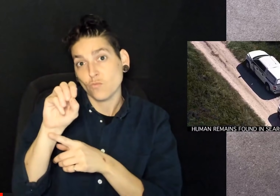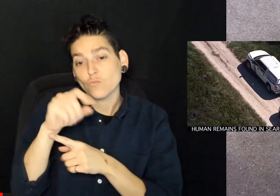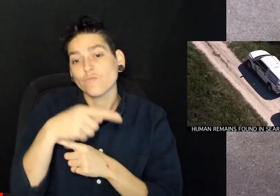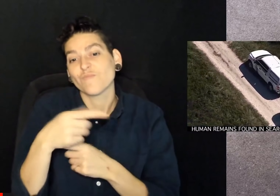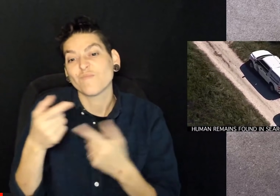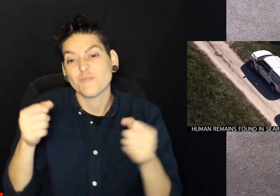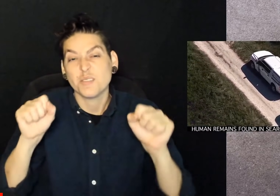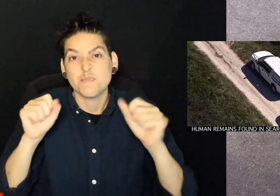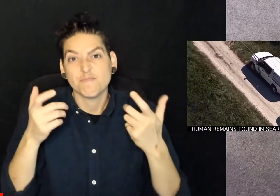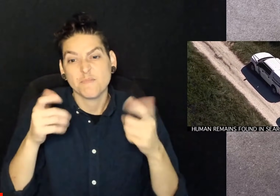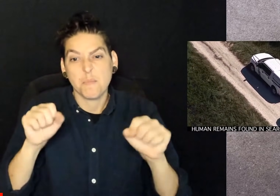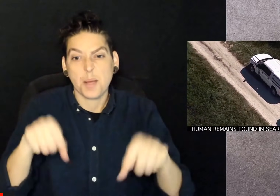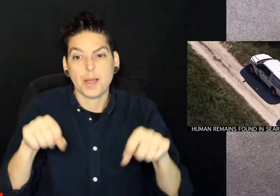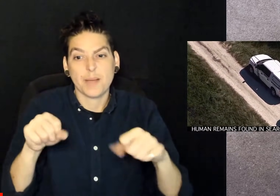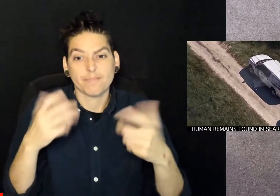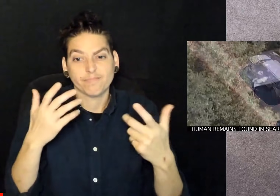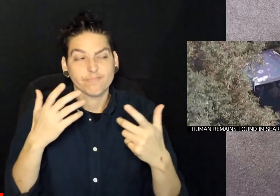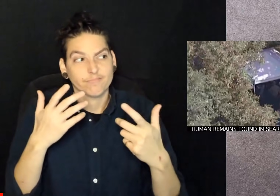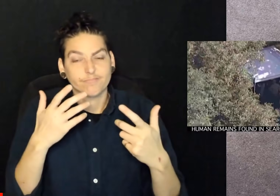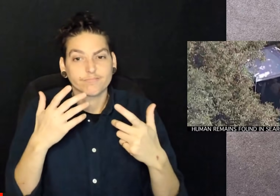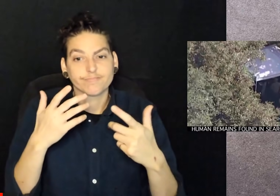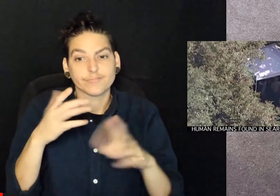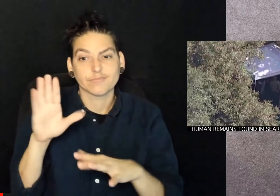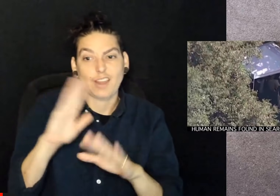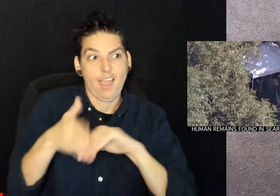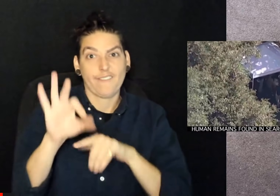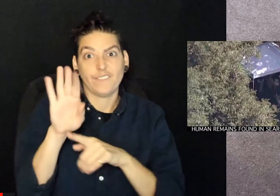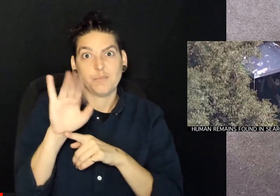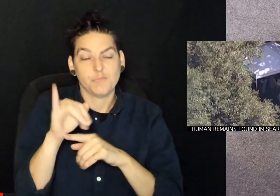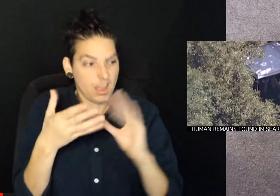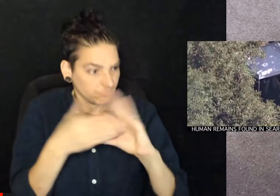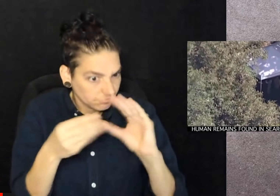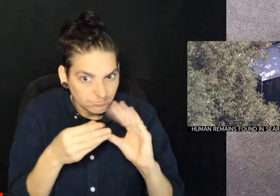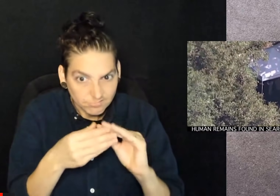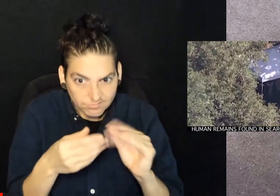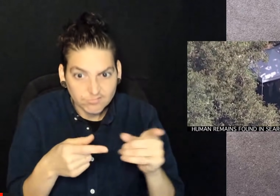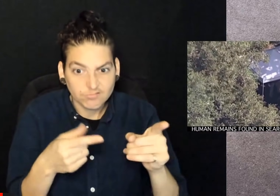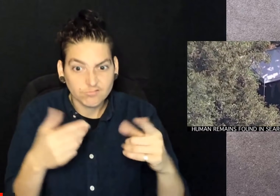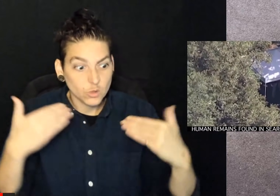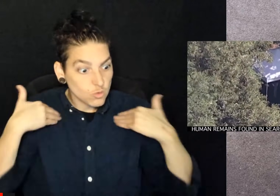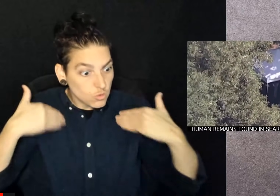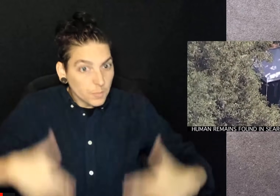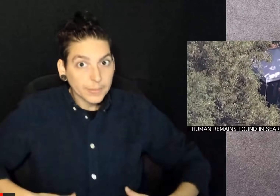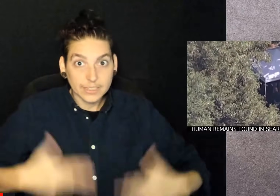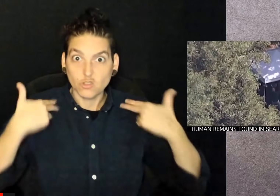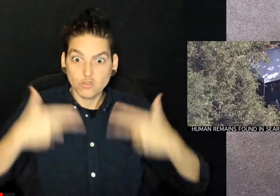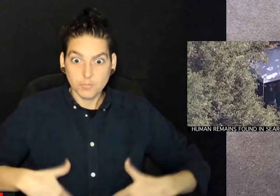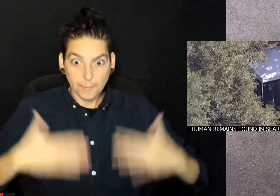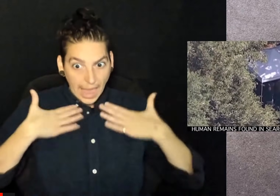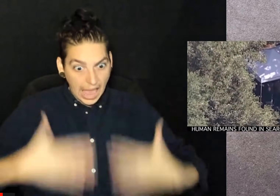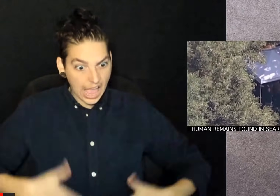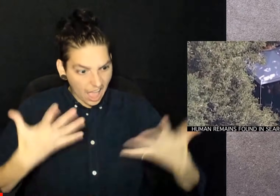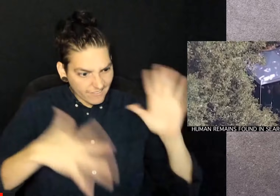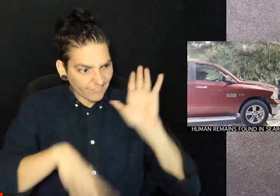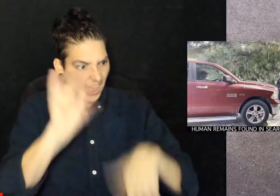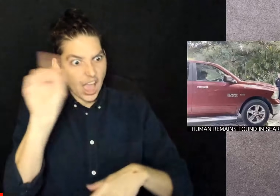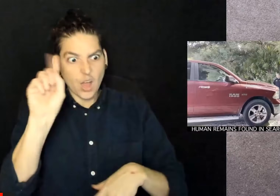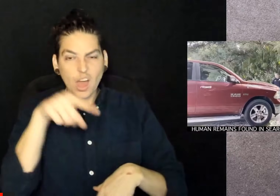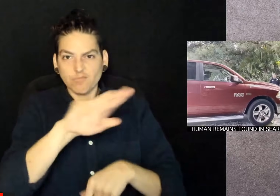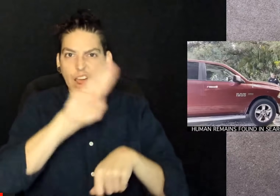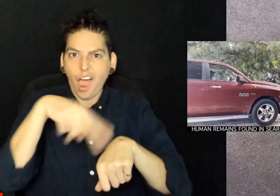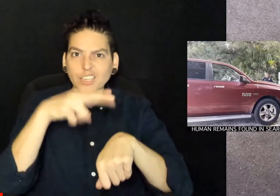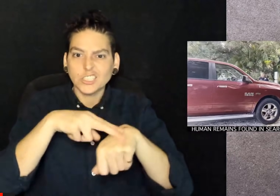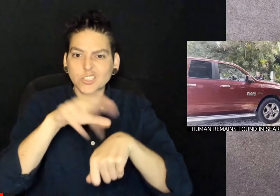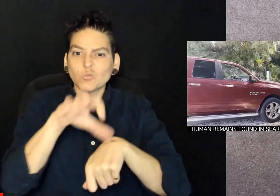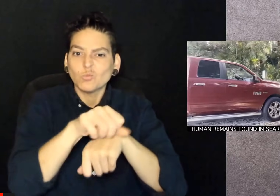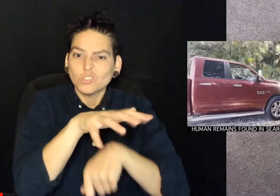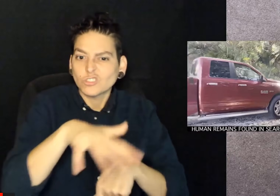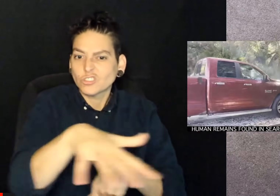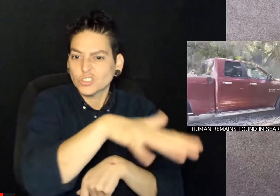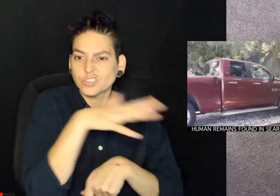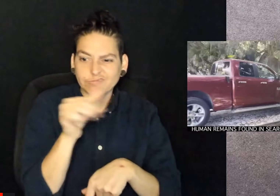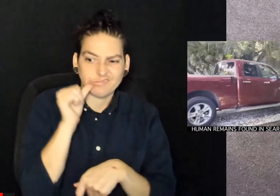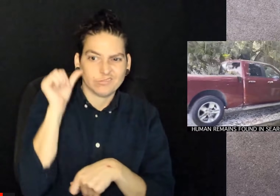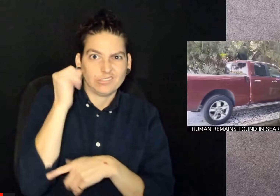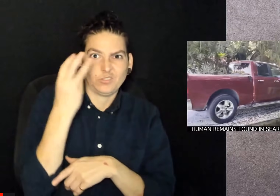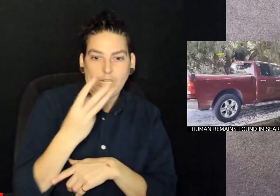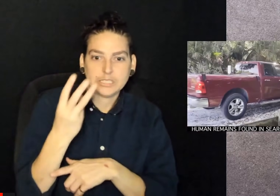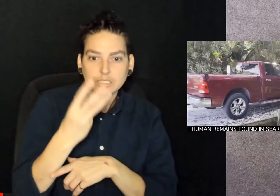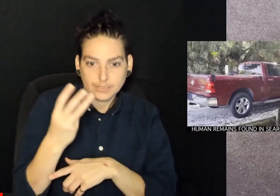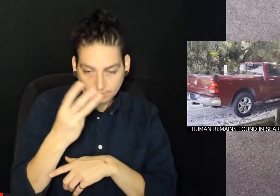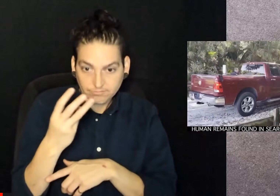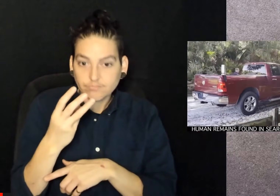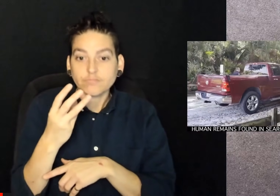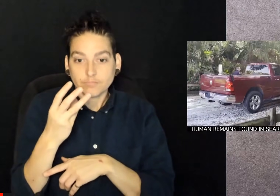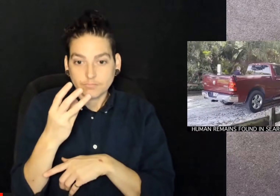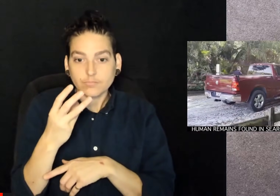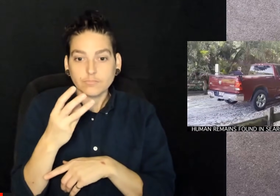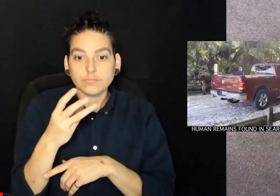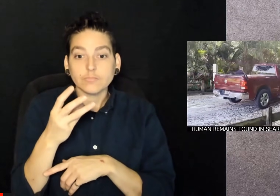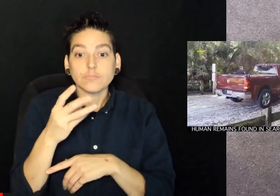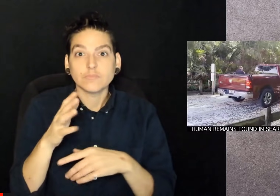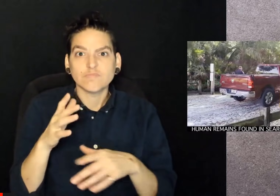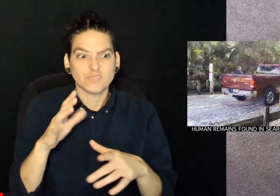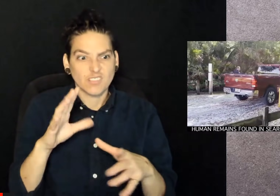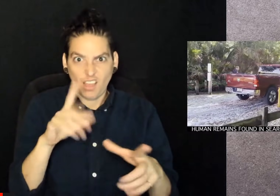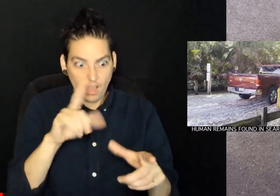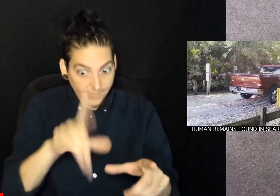e Gabby Petito may be over the FBI says human remains were found in a nature reserve Wednesday